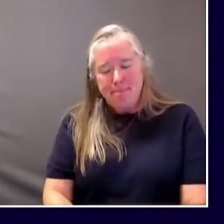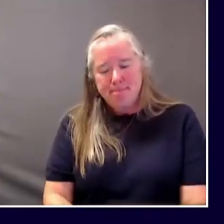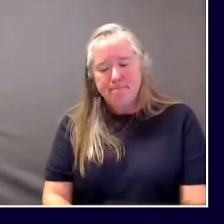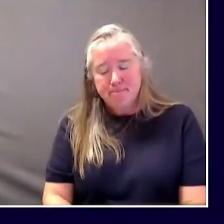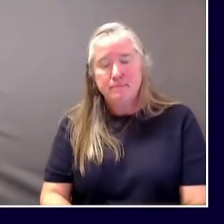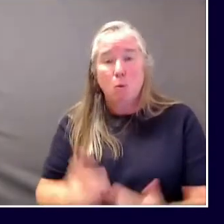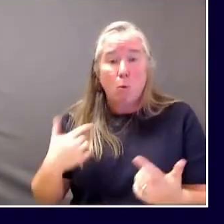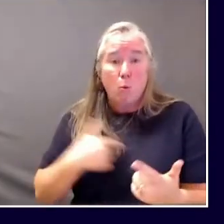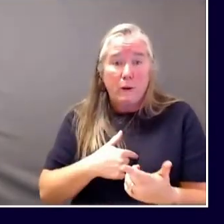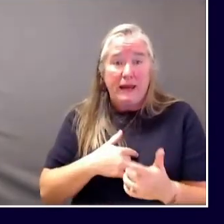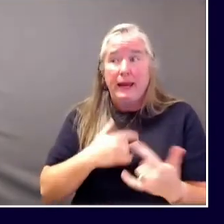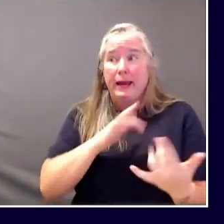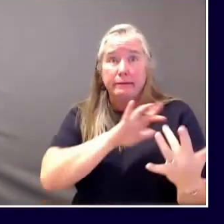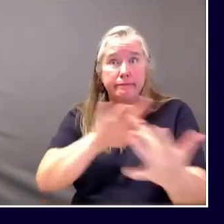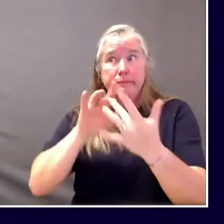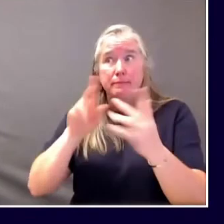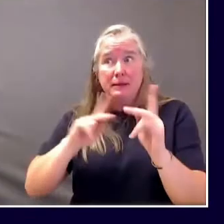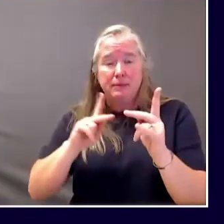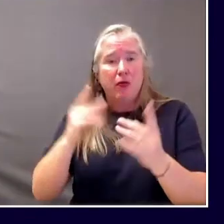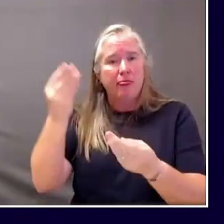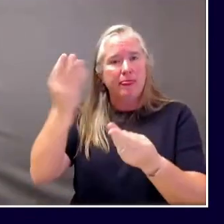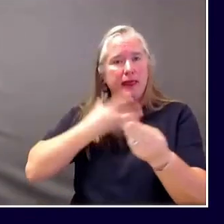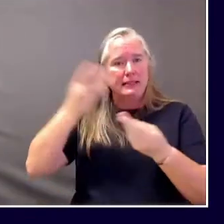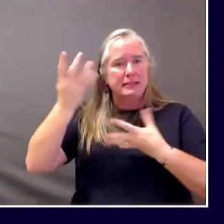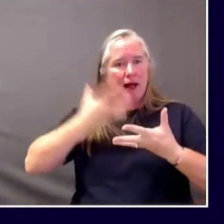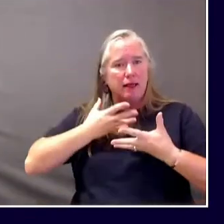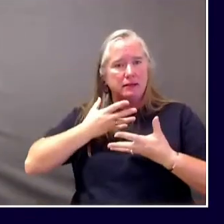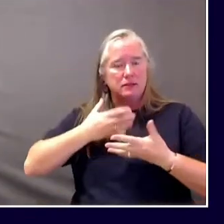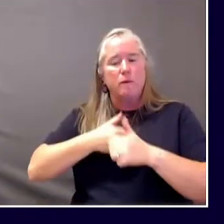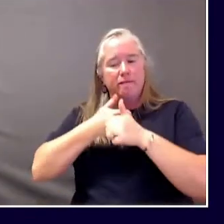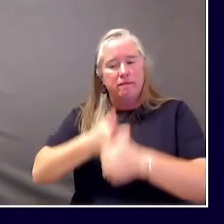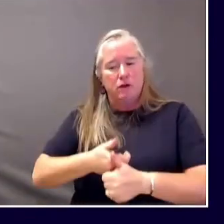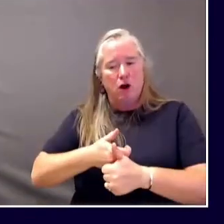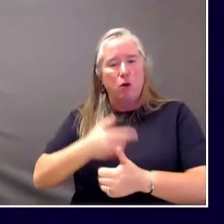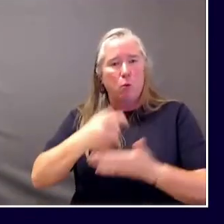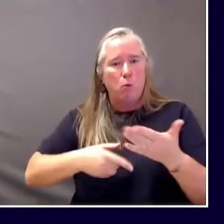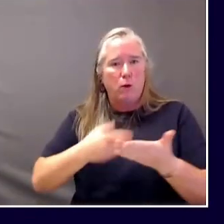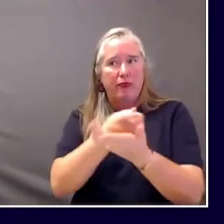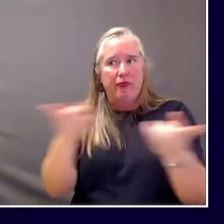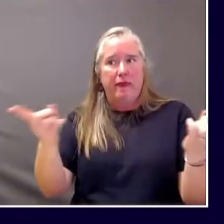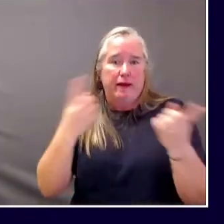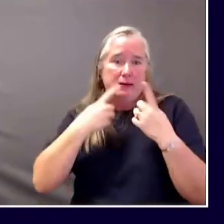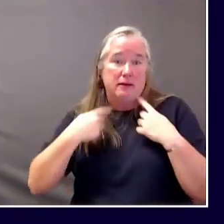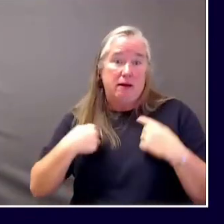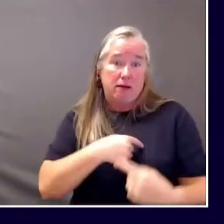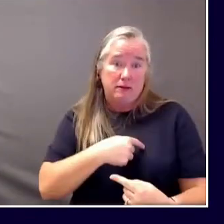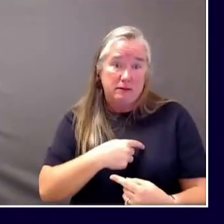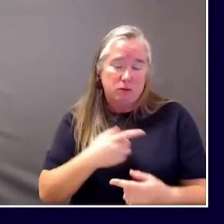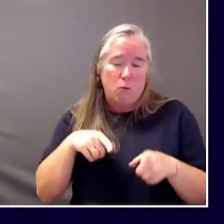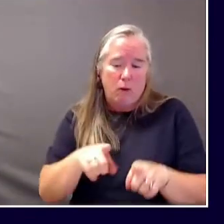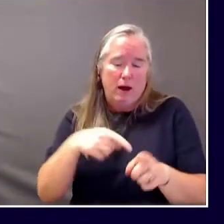tell us what they tell our case